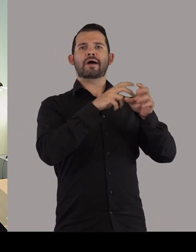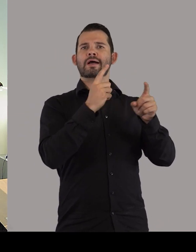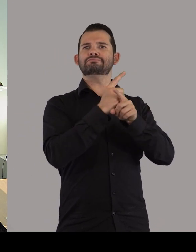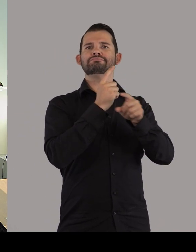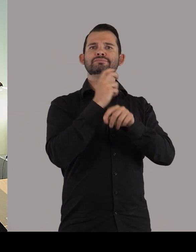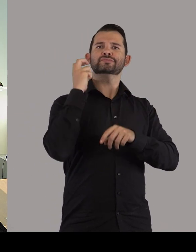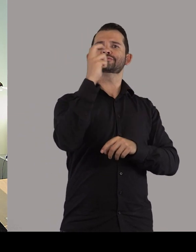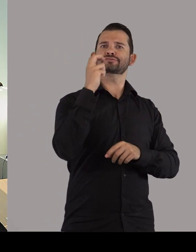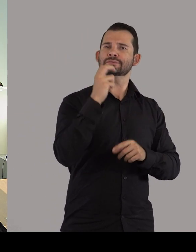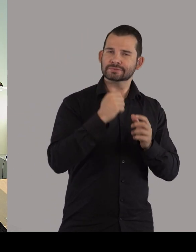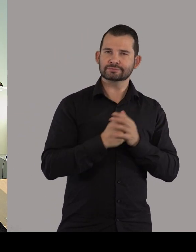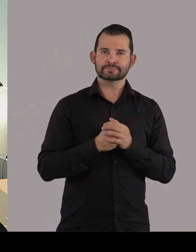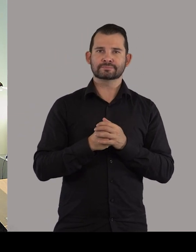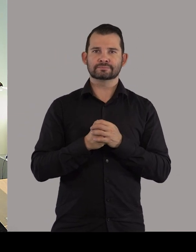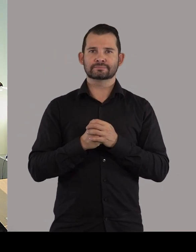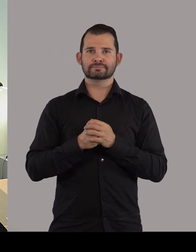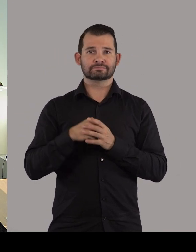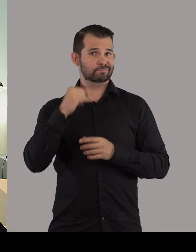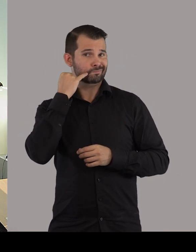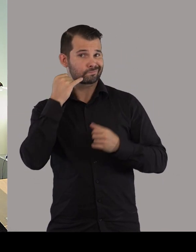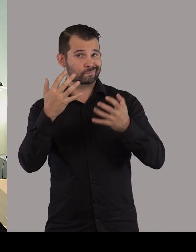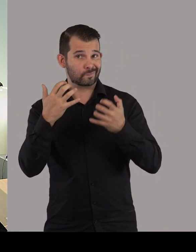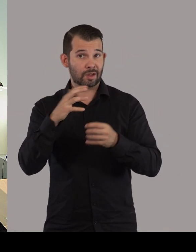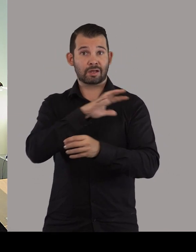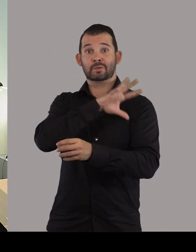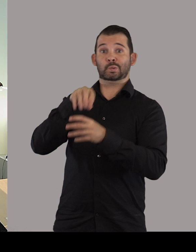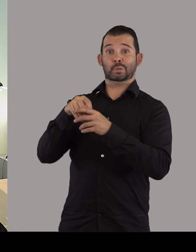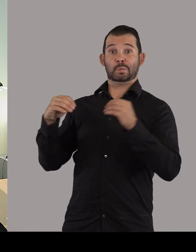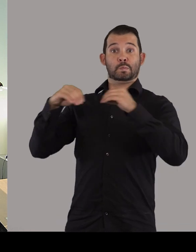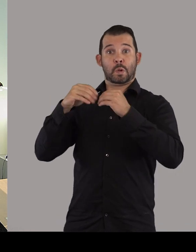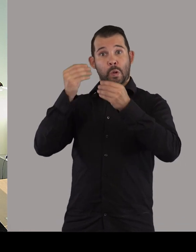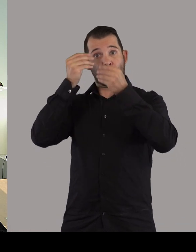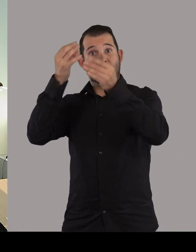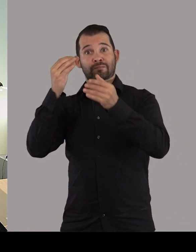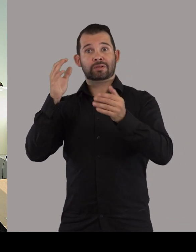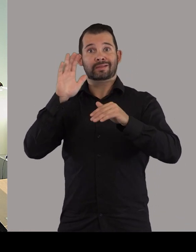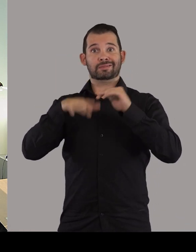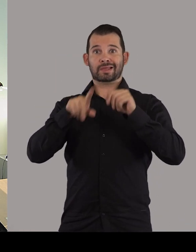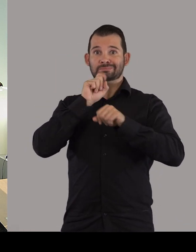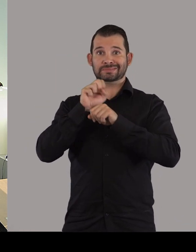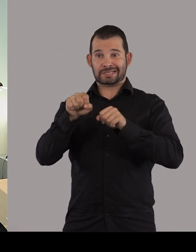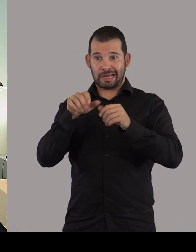If you want to include more information than you can fit in the appeal form,